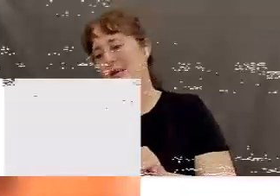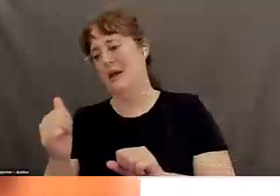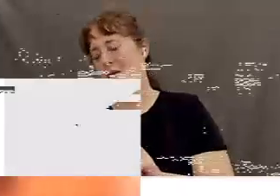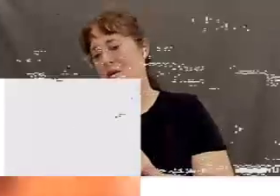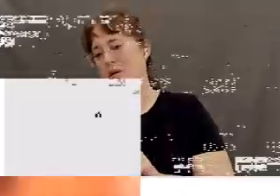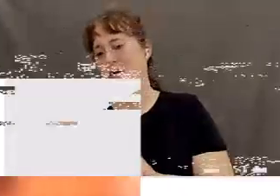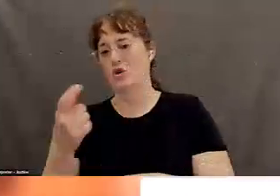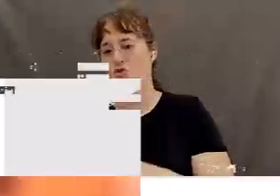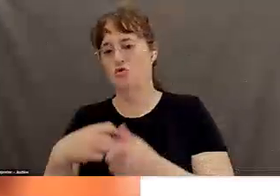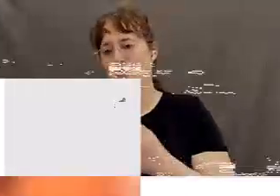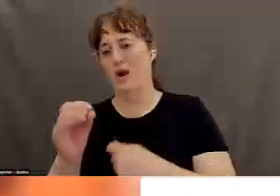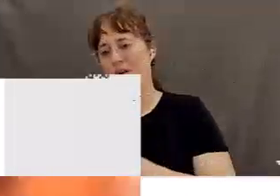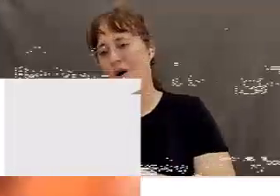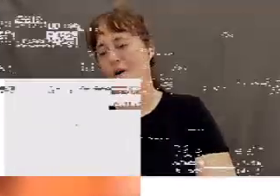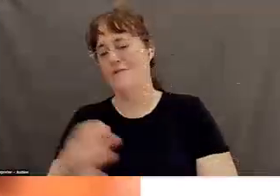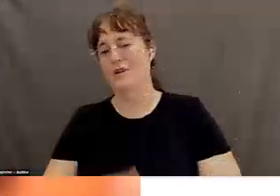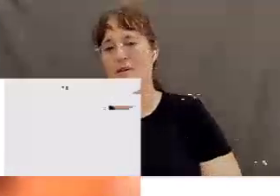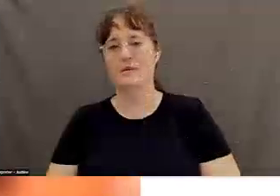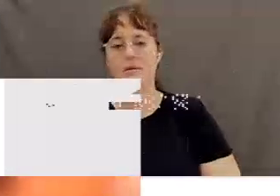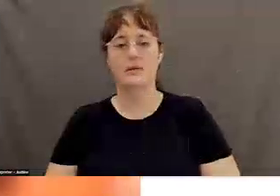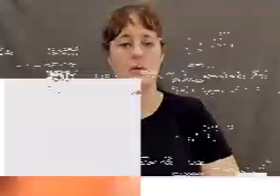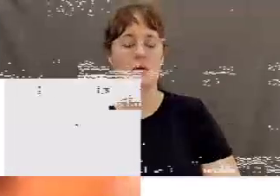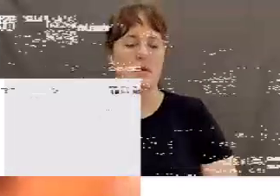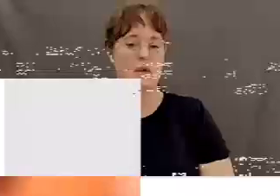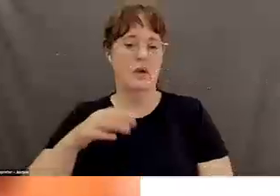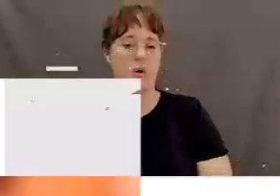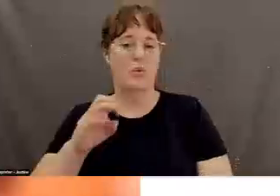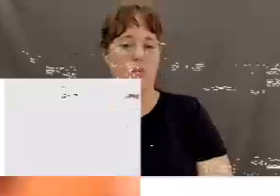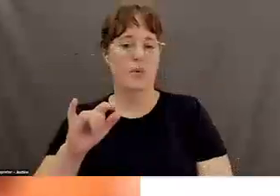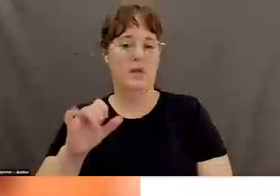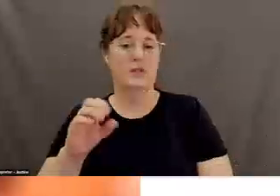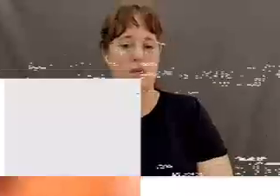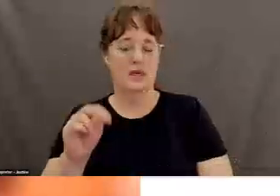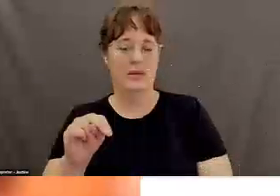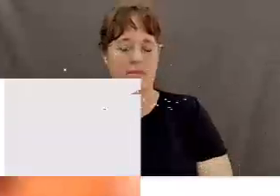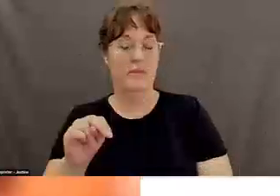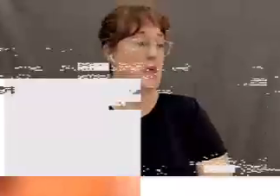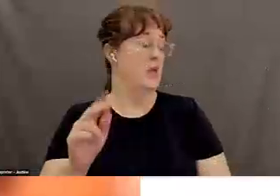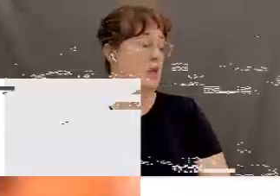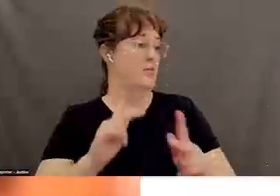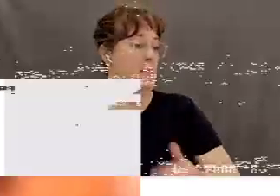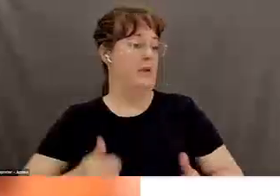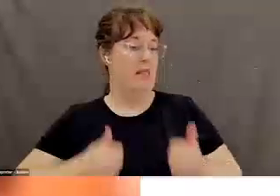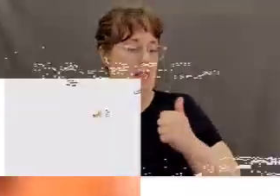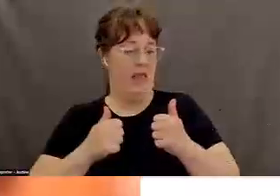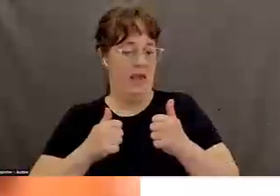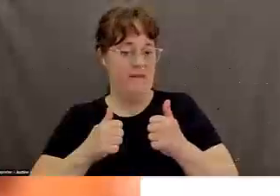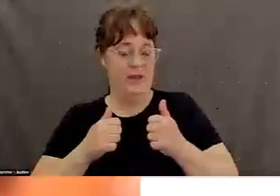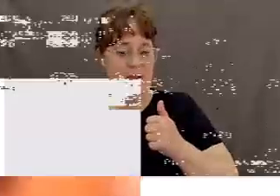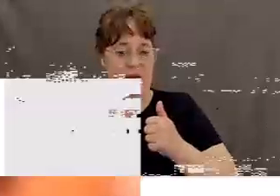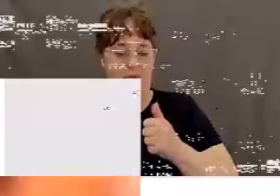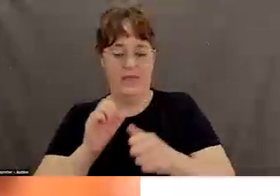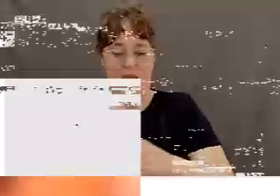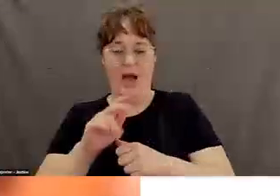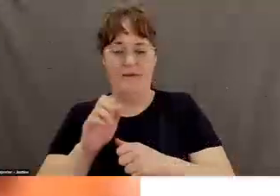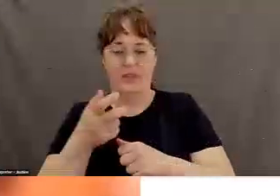Boardroom: I guess just to… so for folks who live right around where the Evalon station would be, can you just speak a little bit more to…